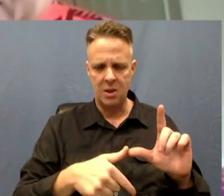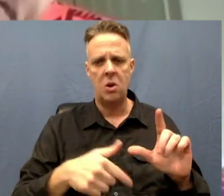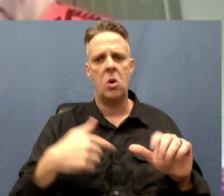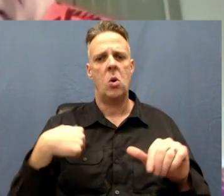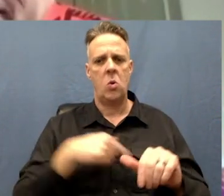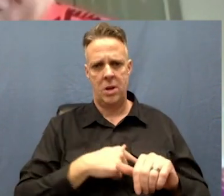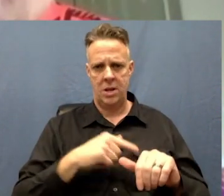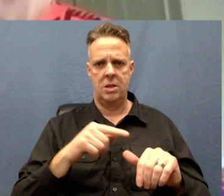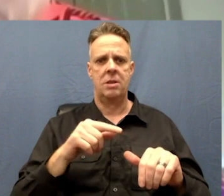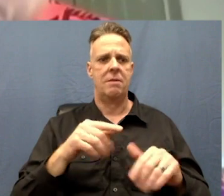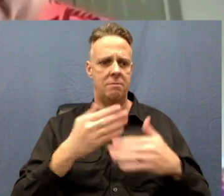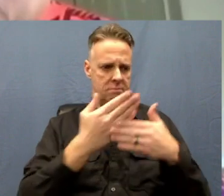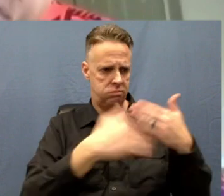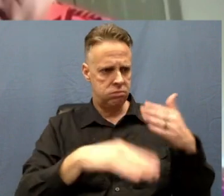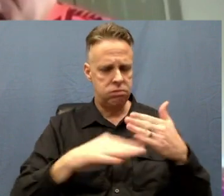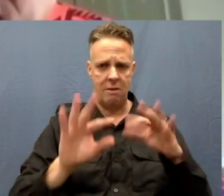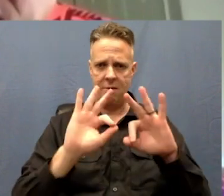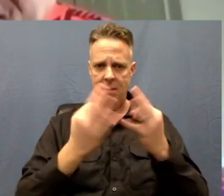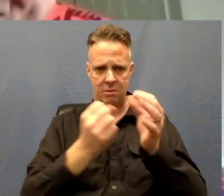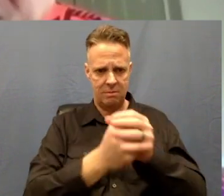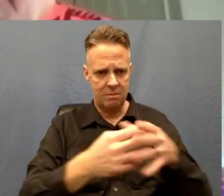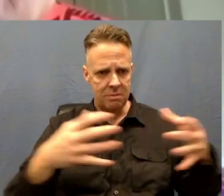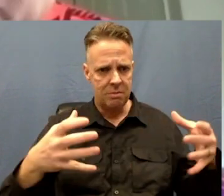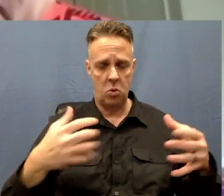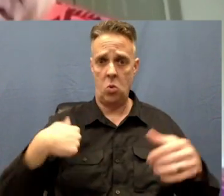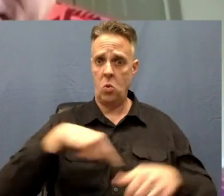SO WE STARTED OUR FAMILIES HERE, WE ARE WORKING HERE, WE